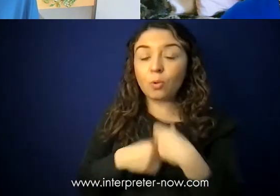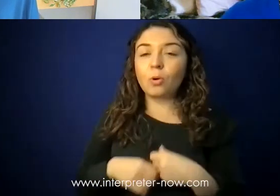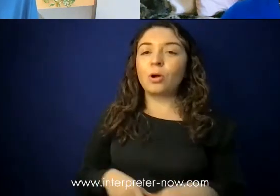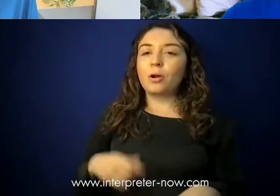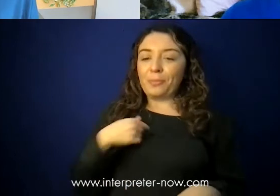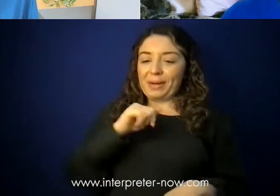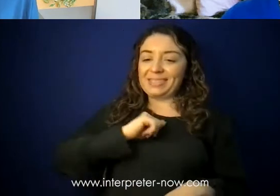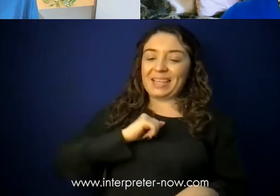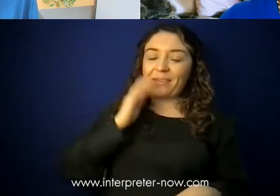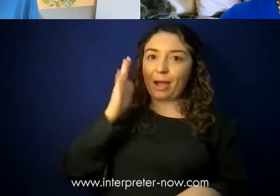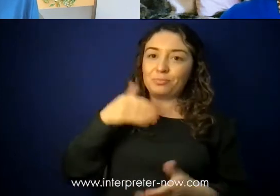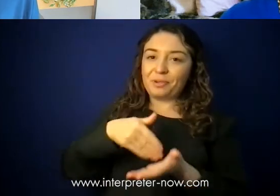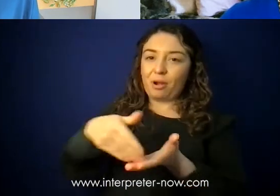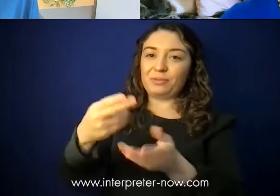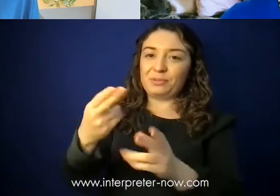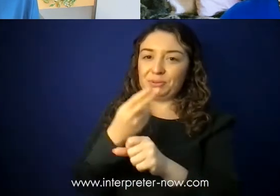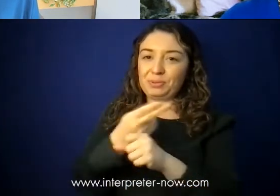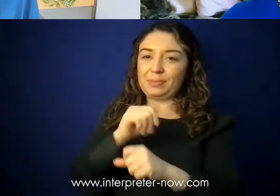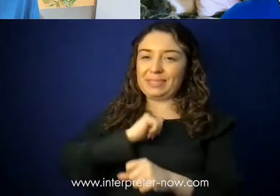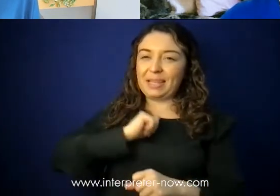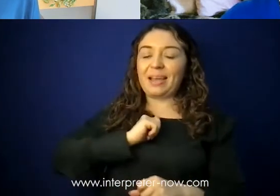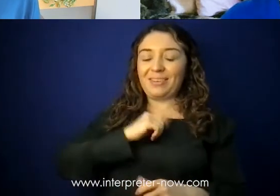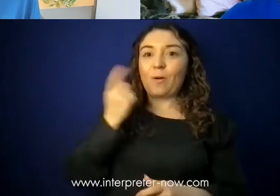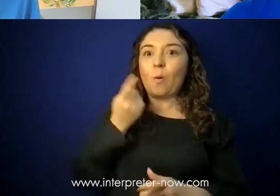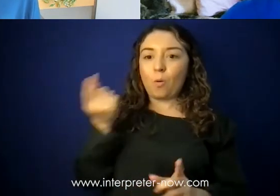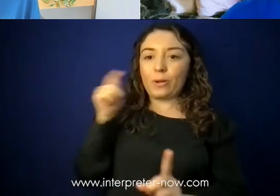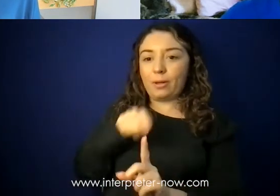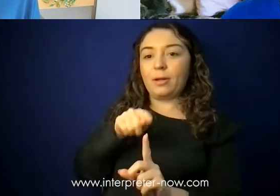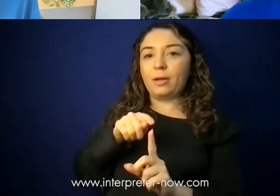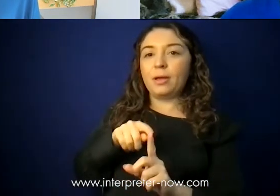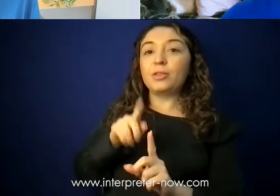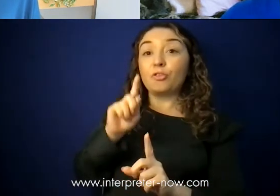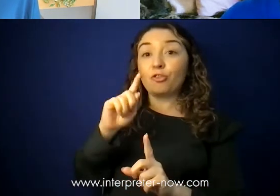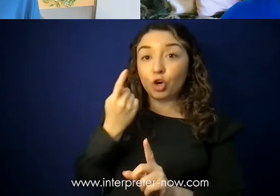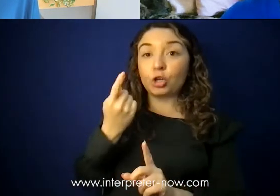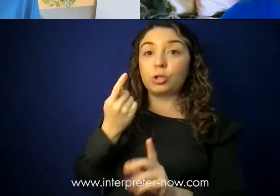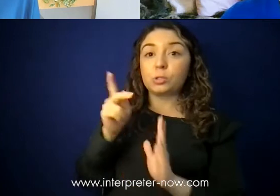the more and more we talk that I will always go back to first principles around connection,